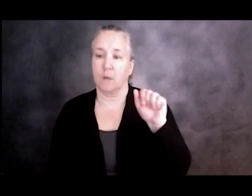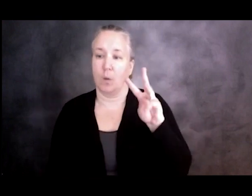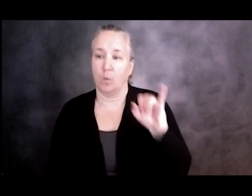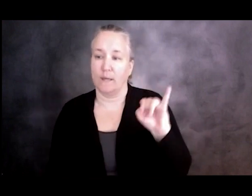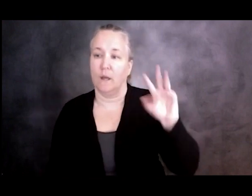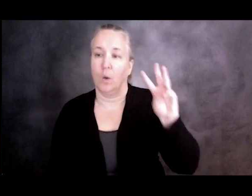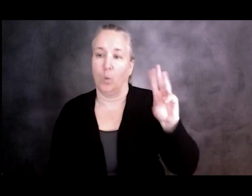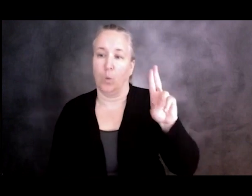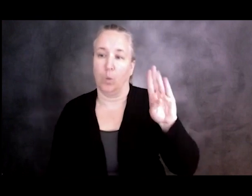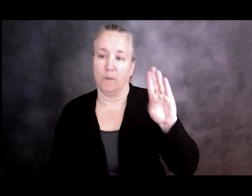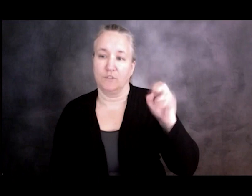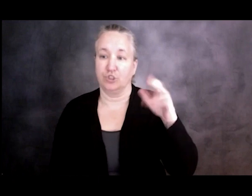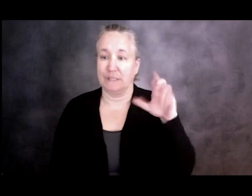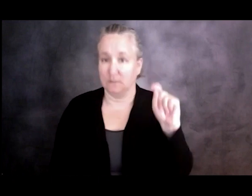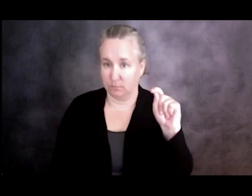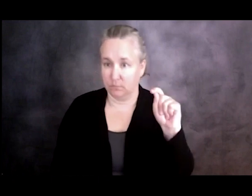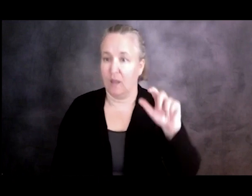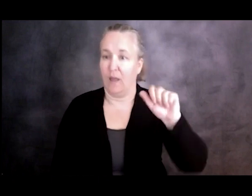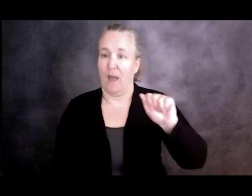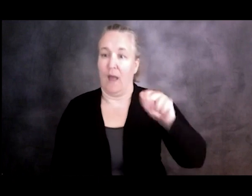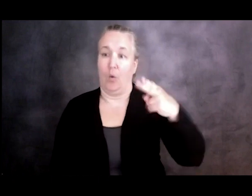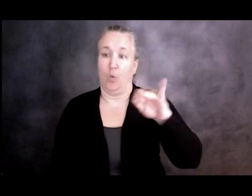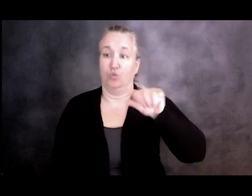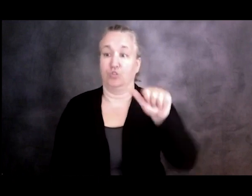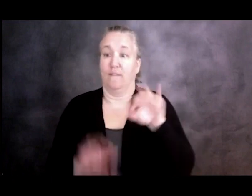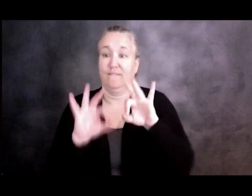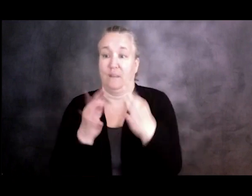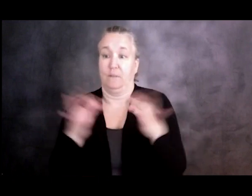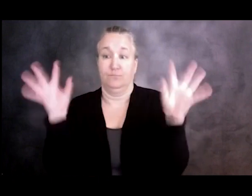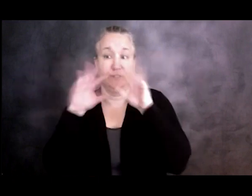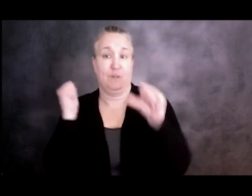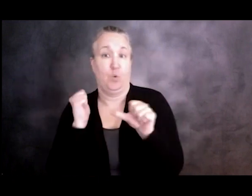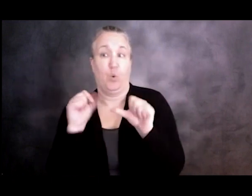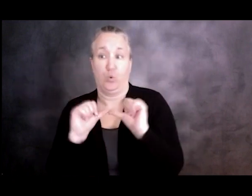who is the Ahuja Family Presidential Associate s of English at the University of Pennsylvania.